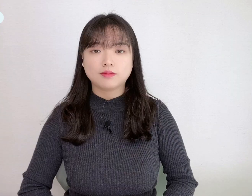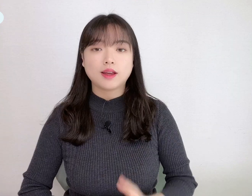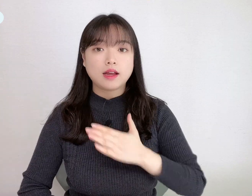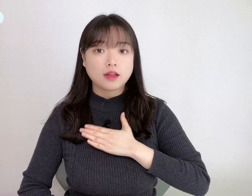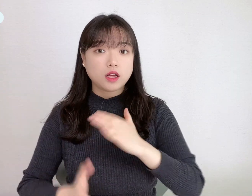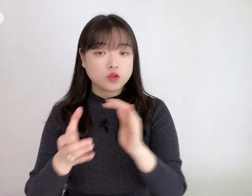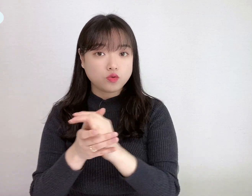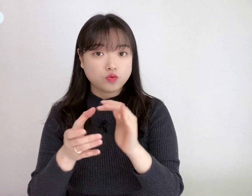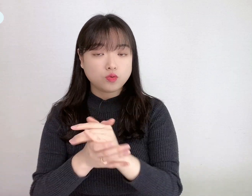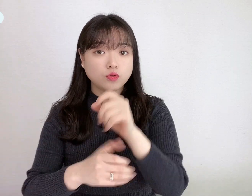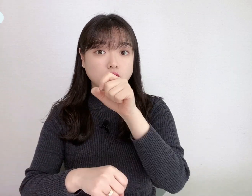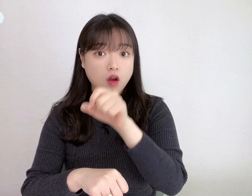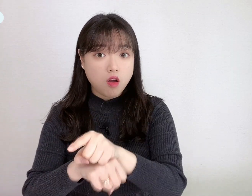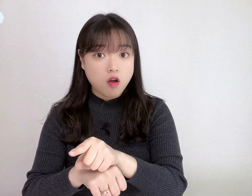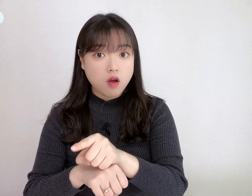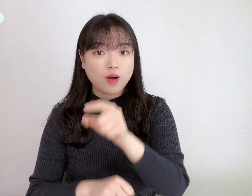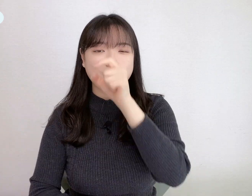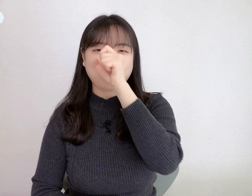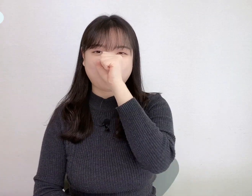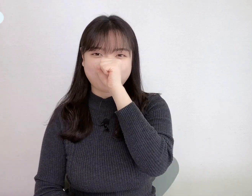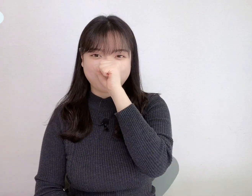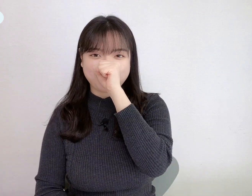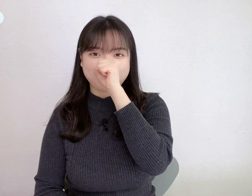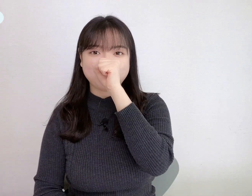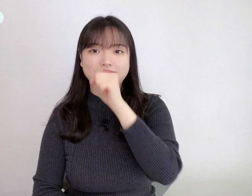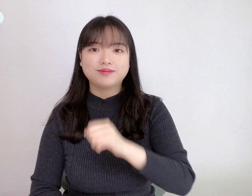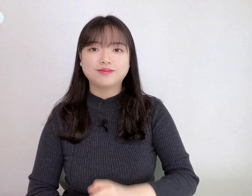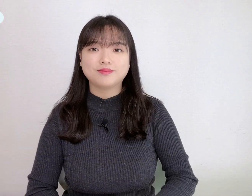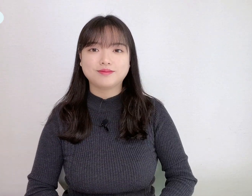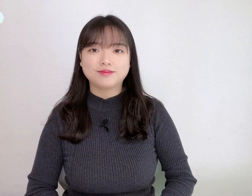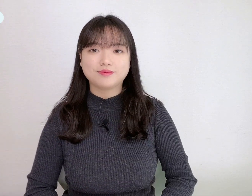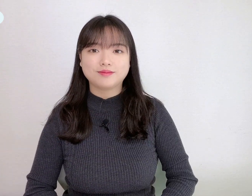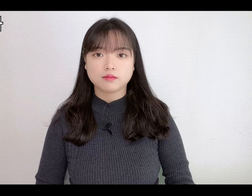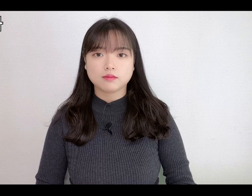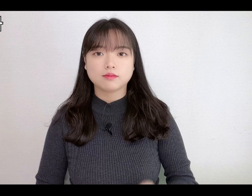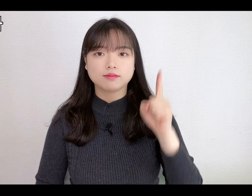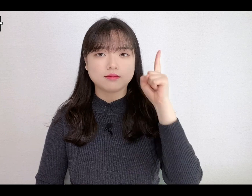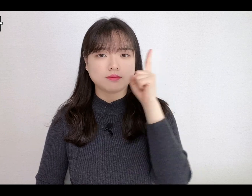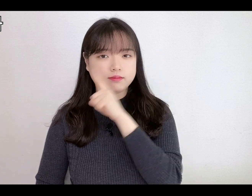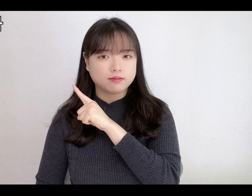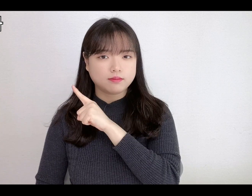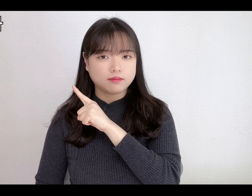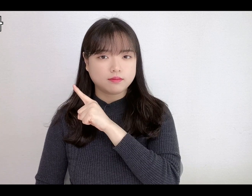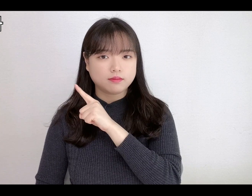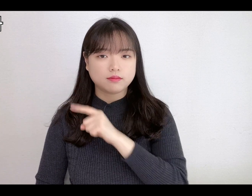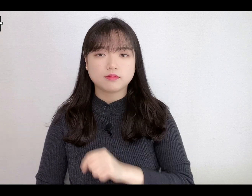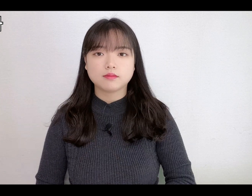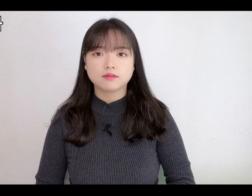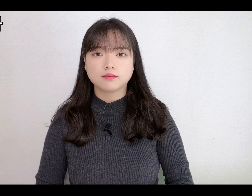my friend has a good personality